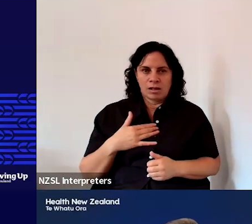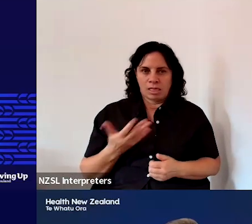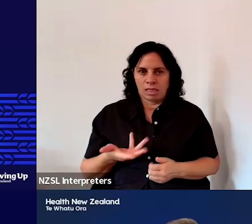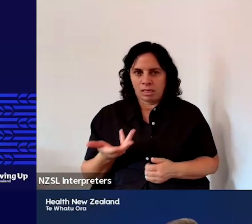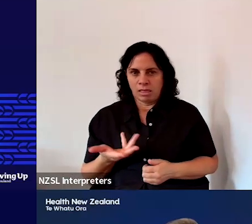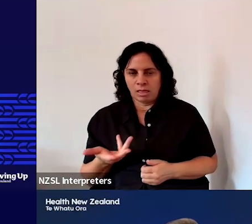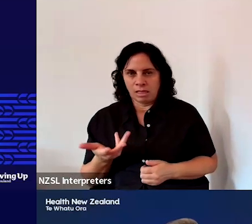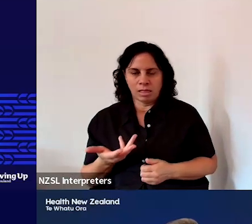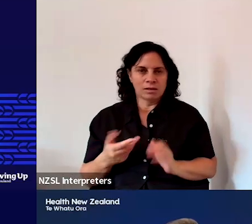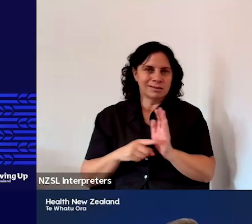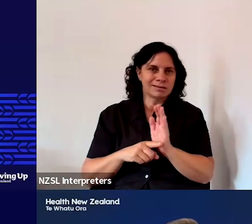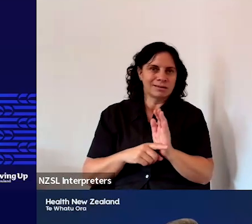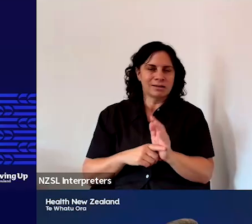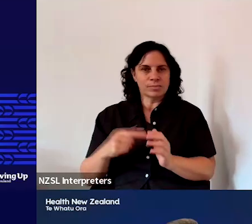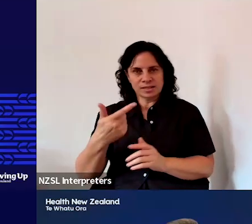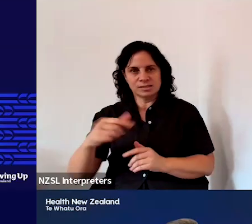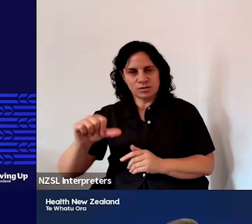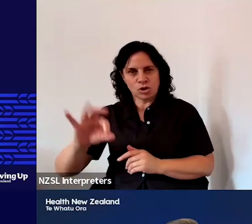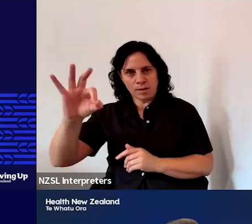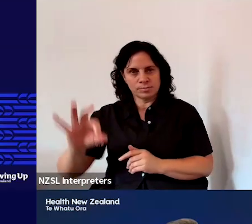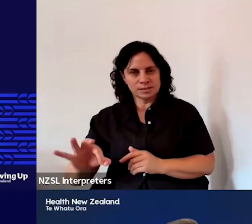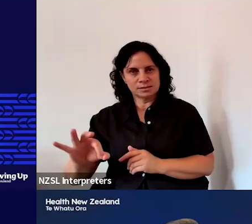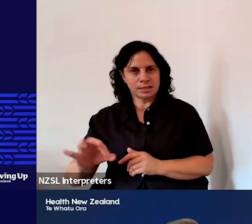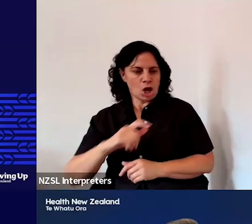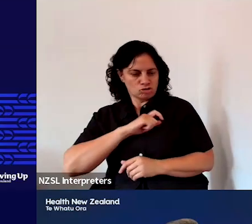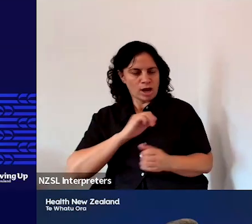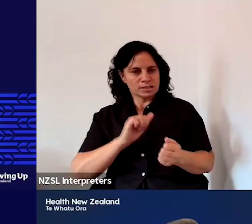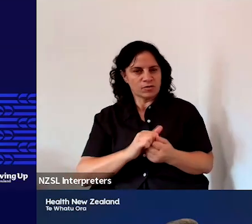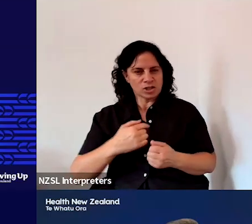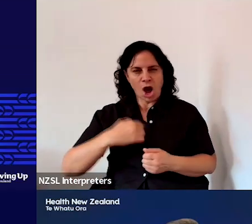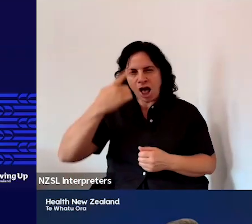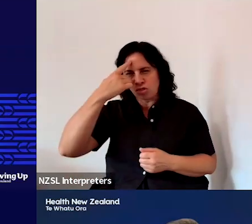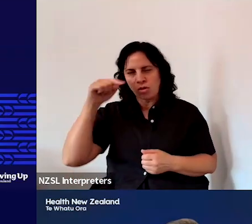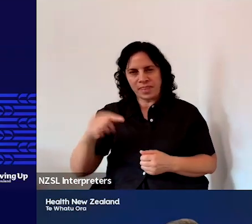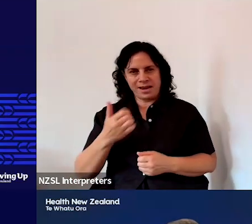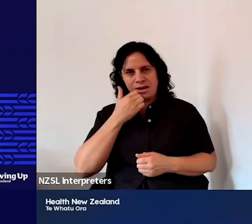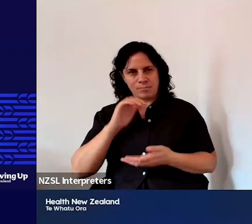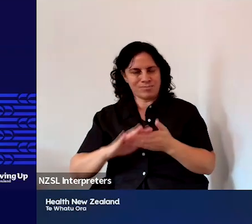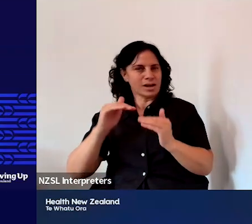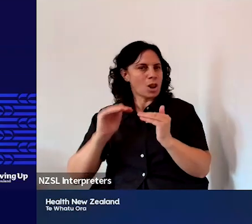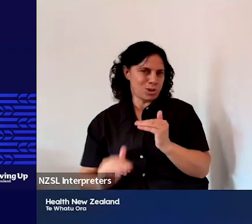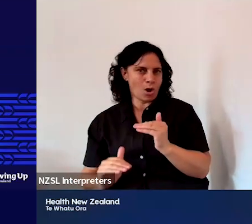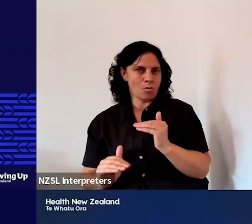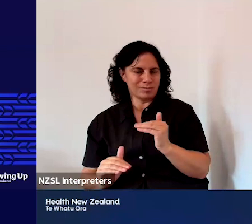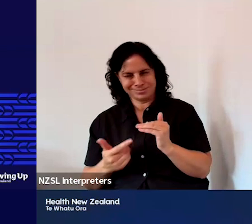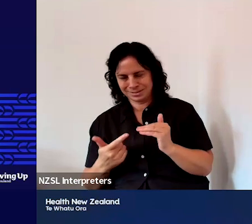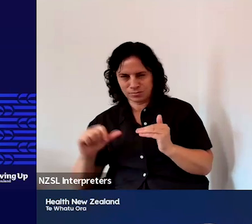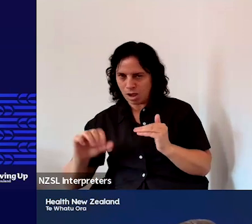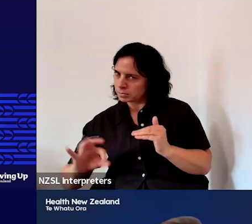saying that they trusted their friends was actually a bit low. And I know that's subjective. So you know what has been happening to those kids?